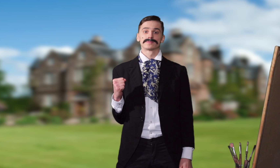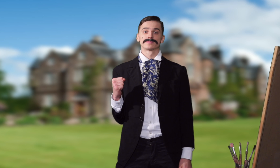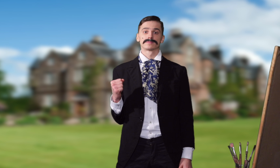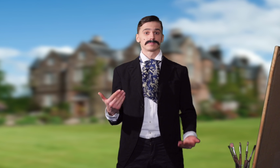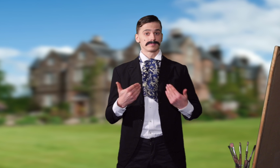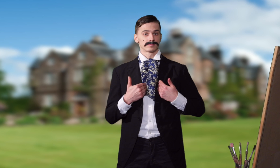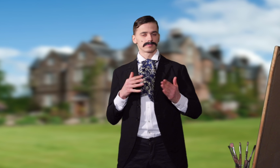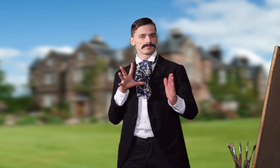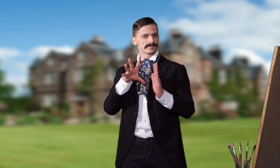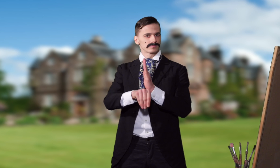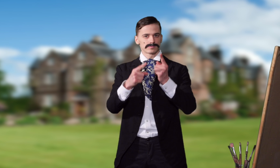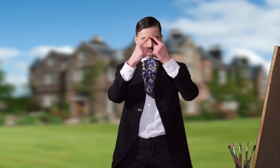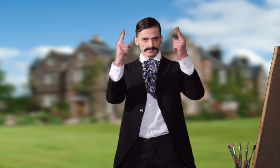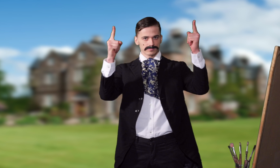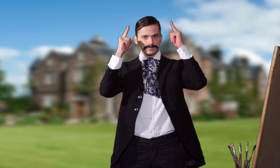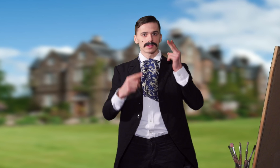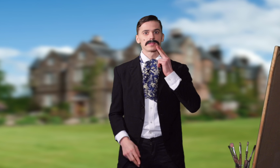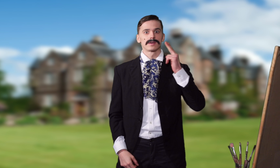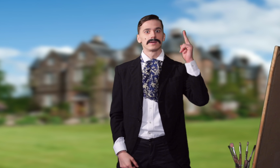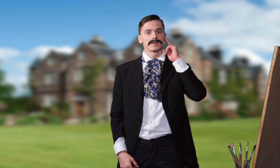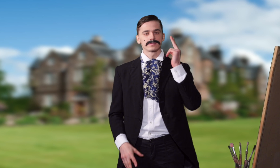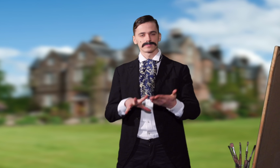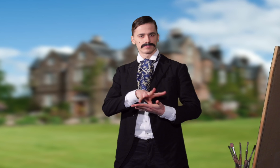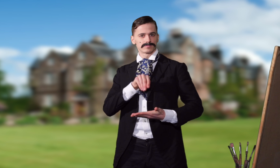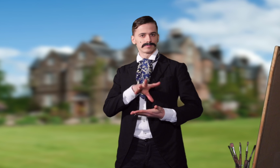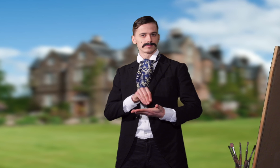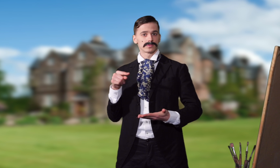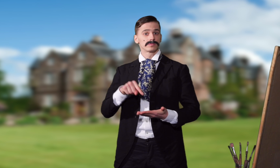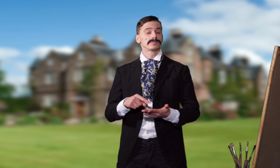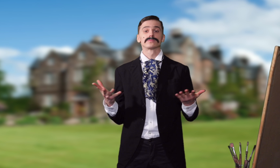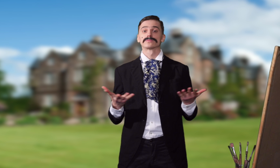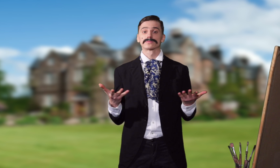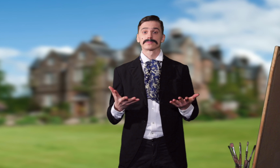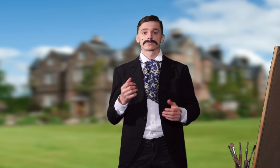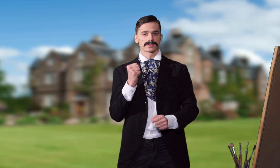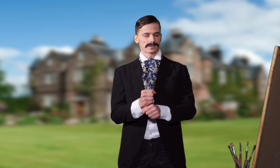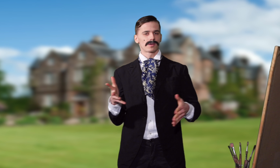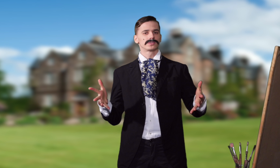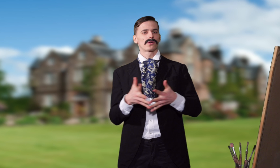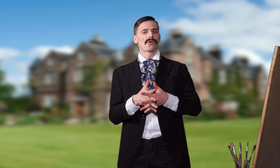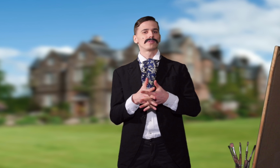and studied at the Institute for the Deaf in Glasgow.